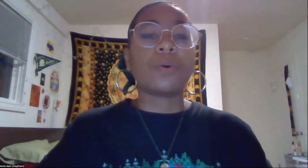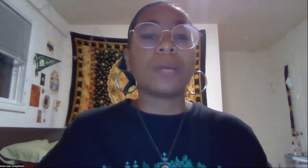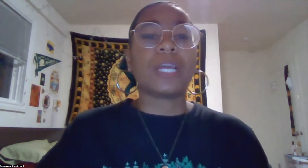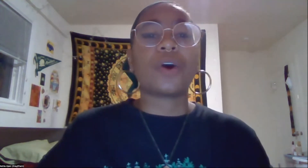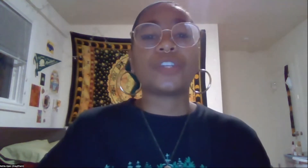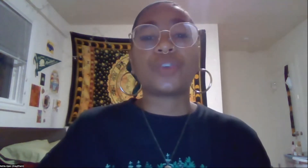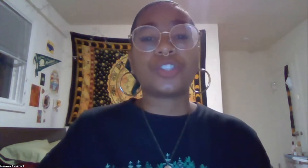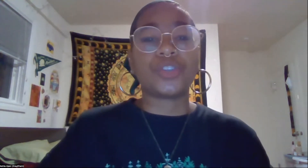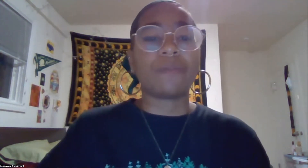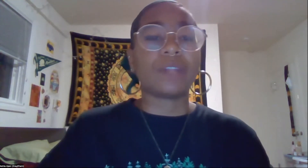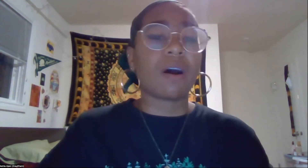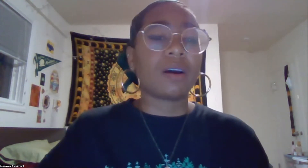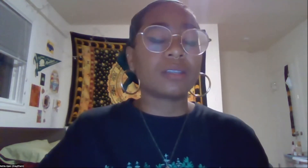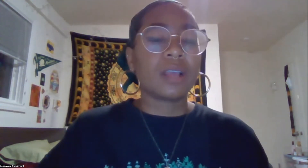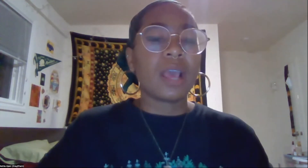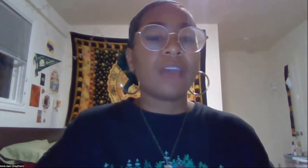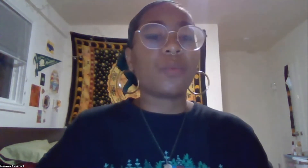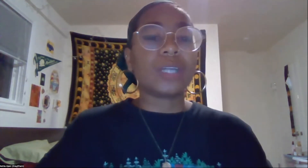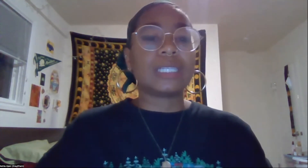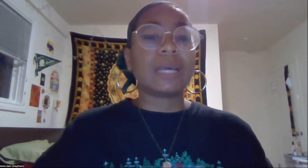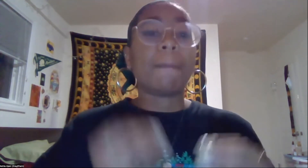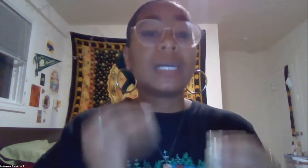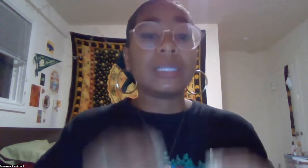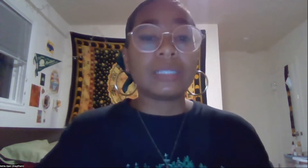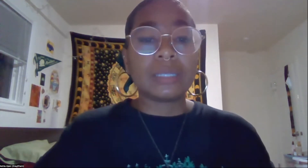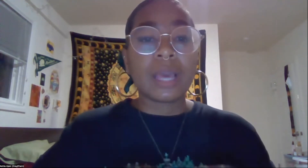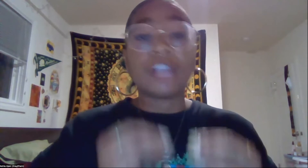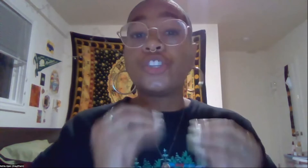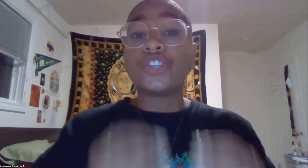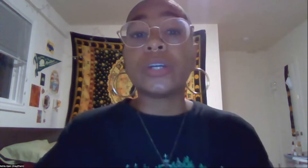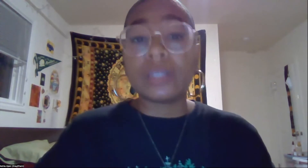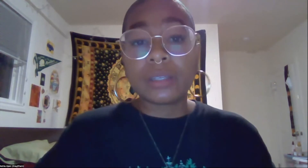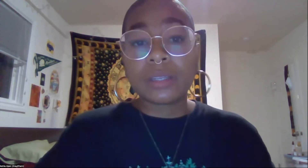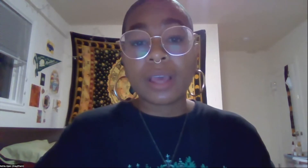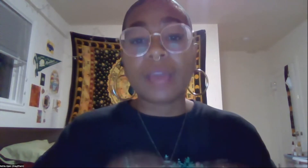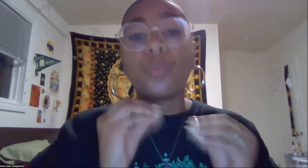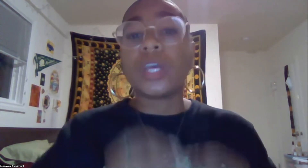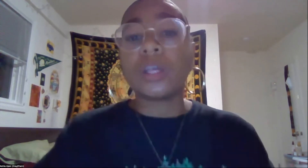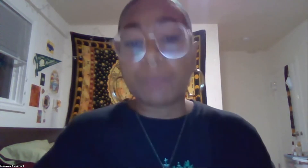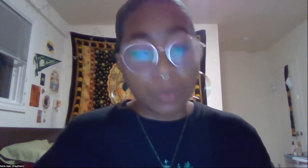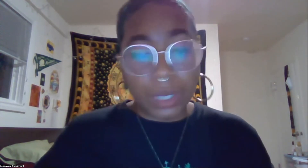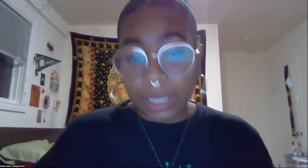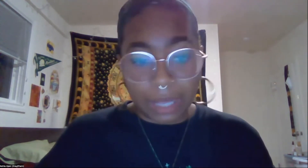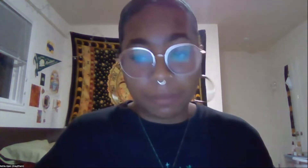and all of the treasures you have lost and the ones that must and should and will be reclaimed.